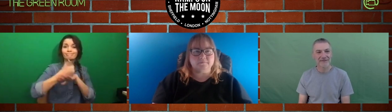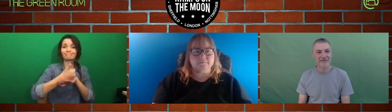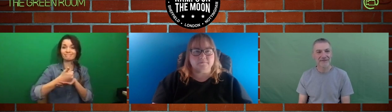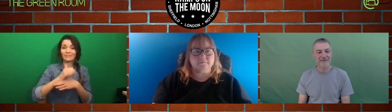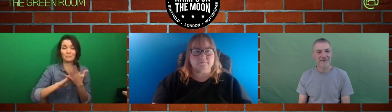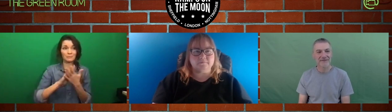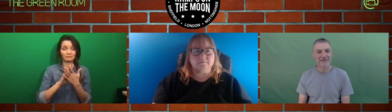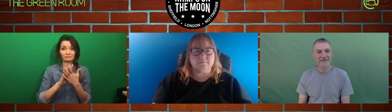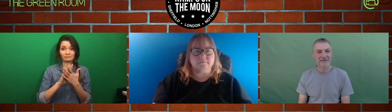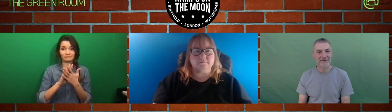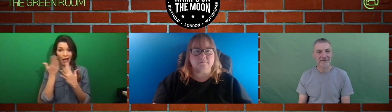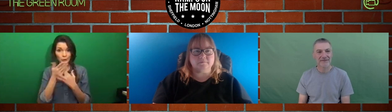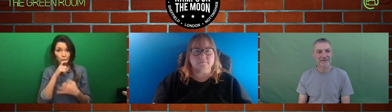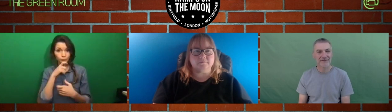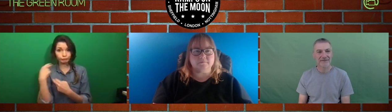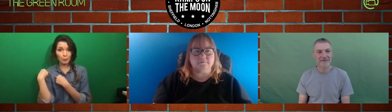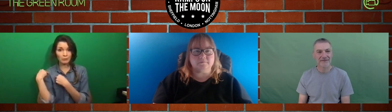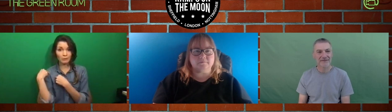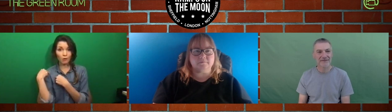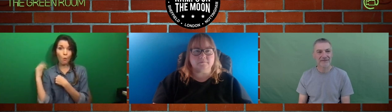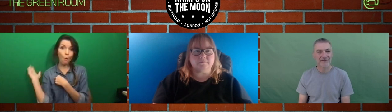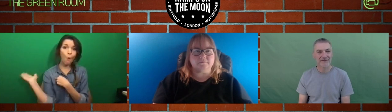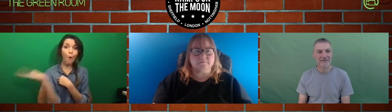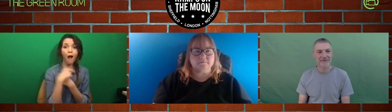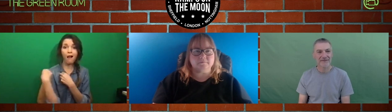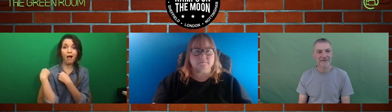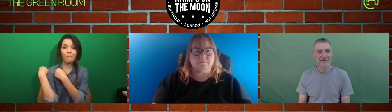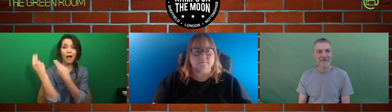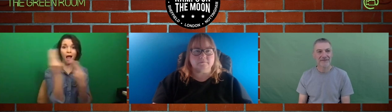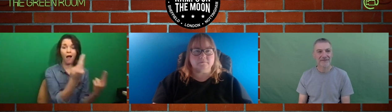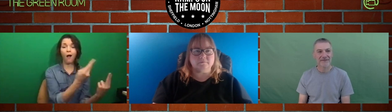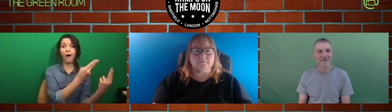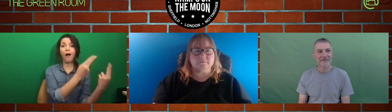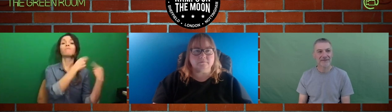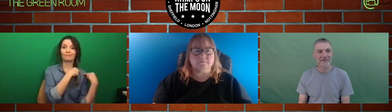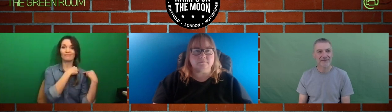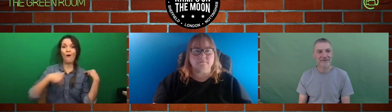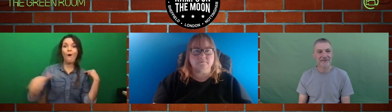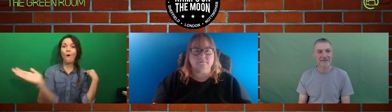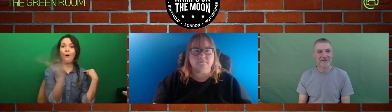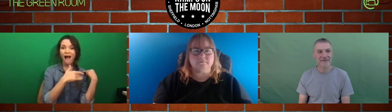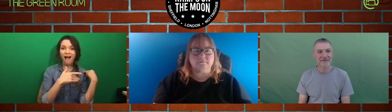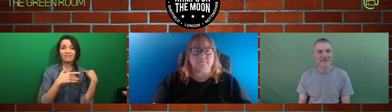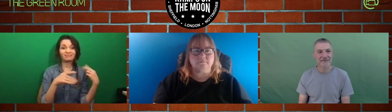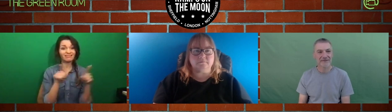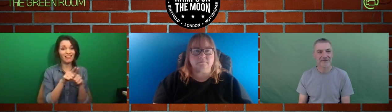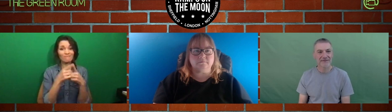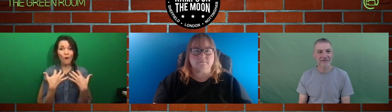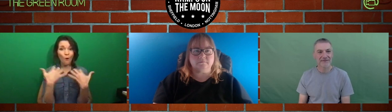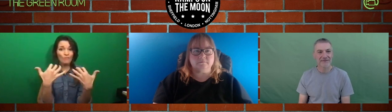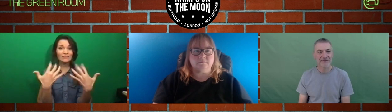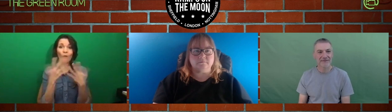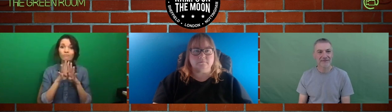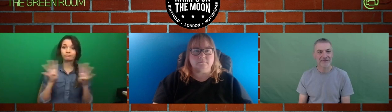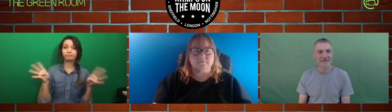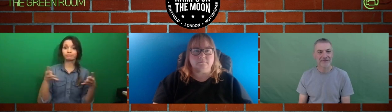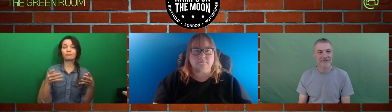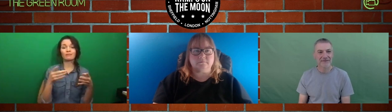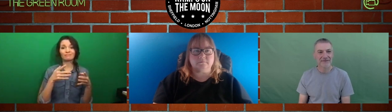the company and it was everybody's responsibility to make the access for the audience there and also for the